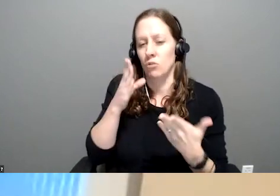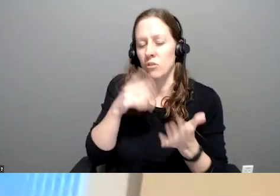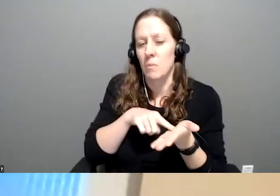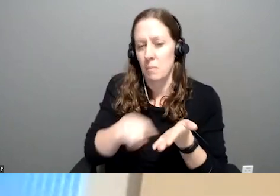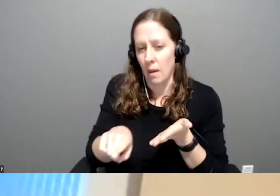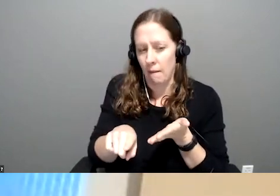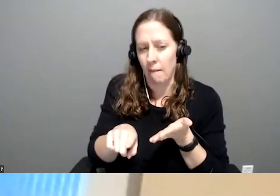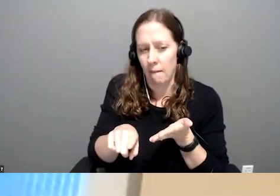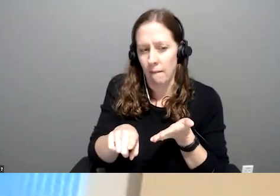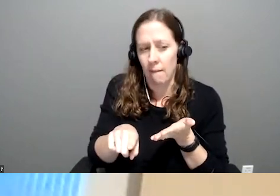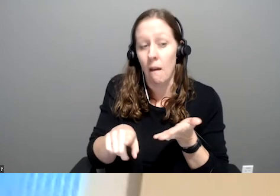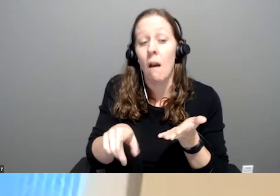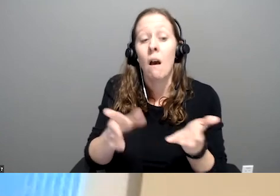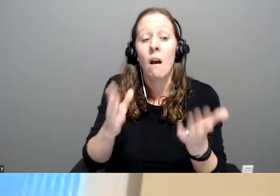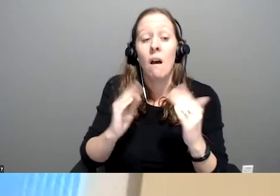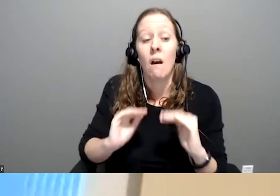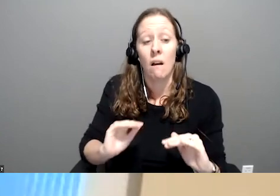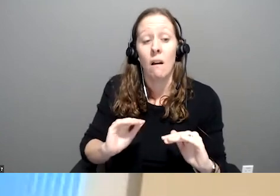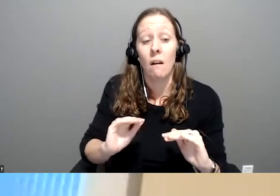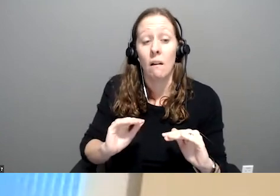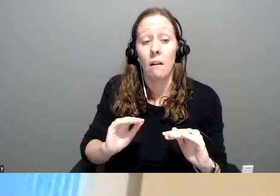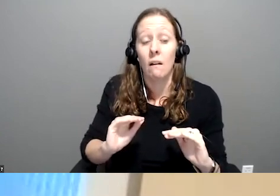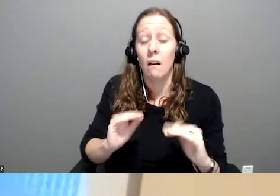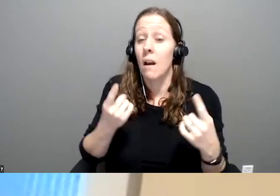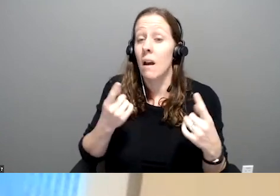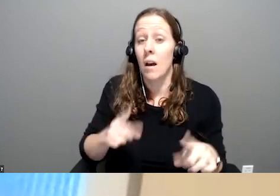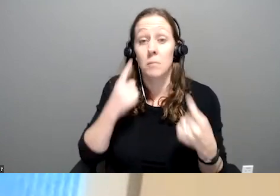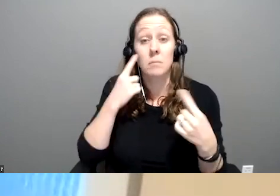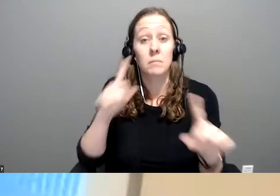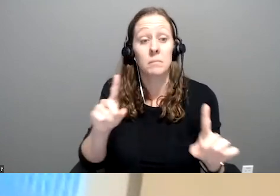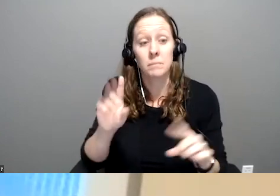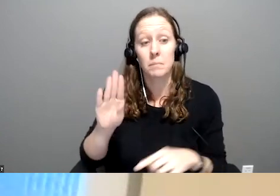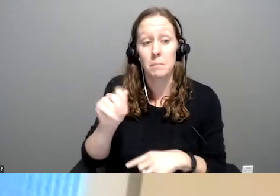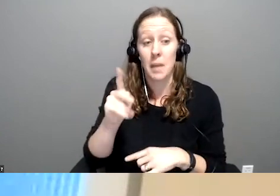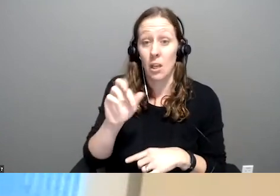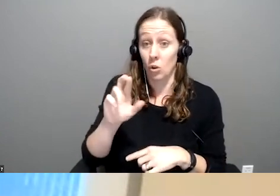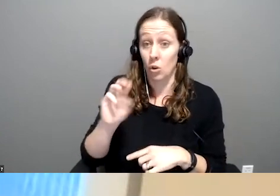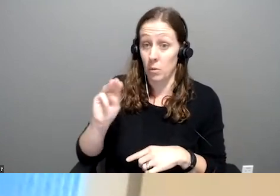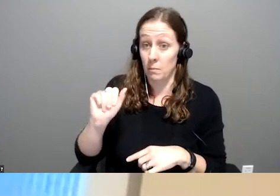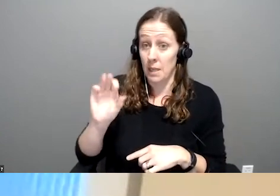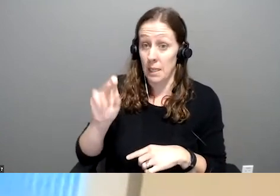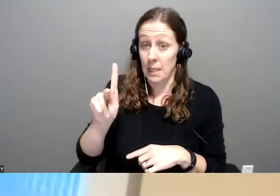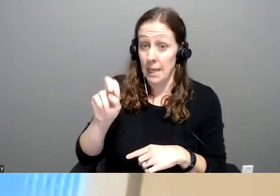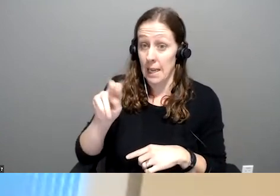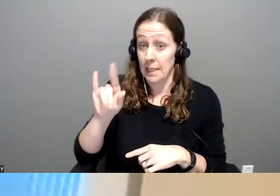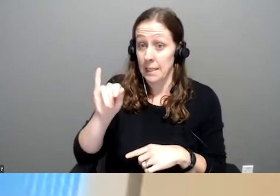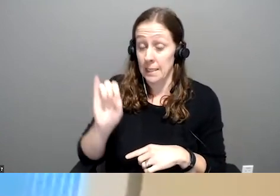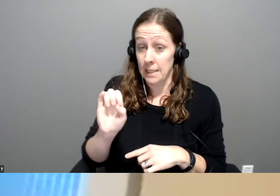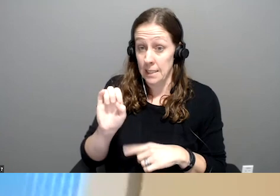a key achievement from the program was that Baker McKenzie actually certified this program